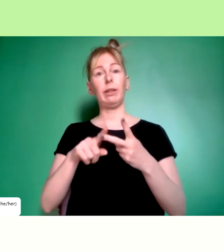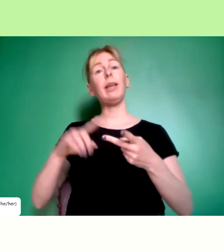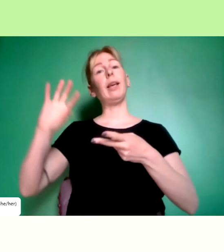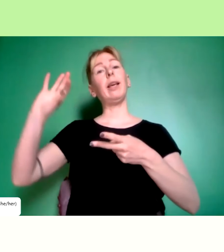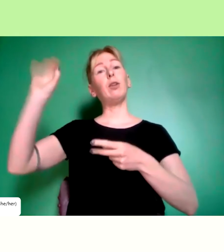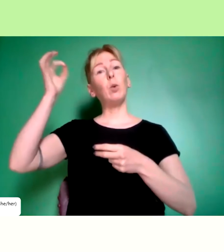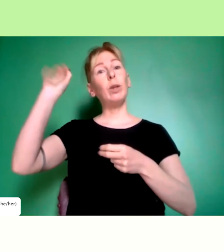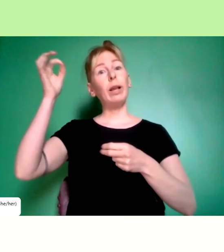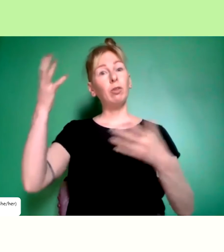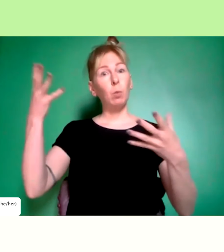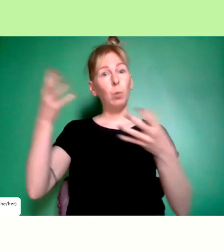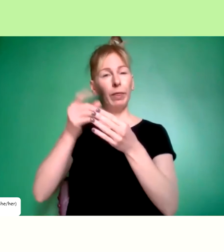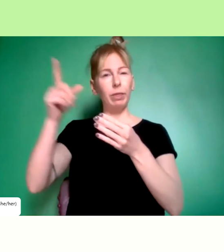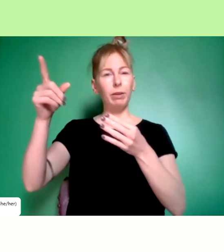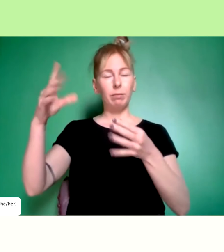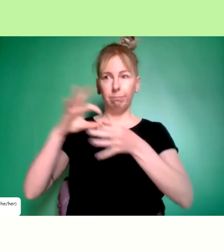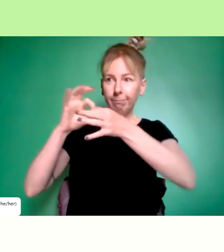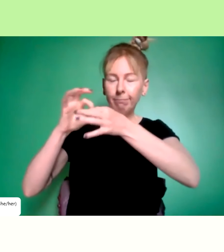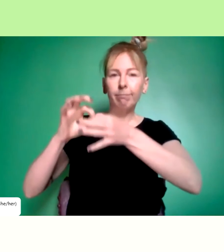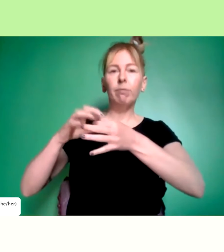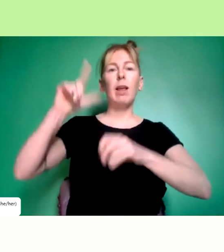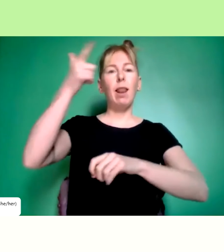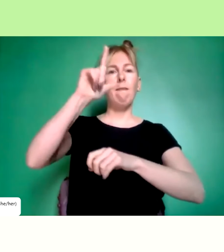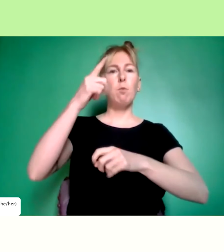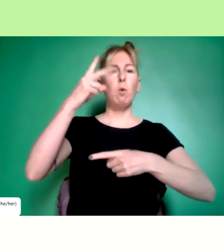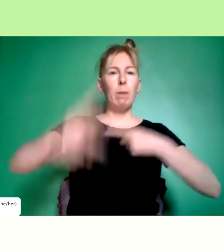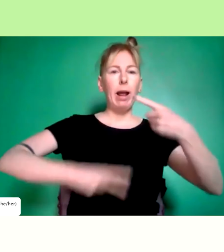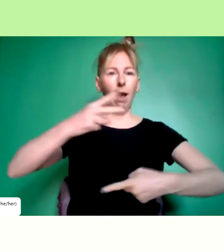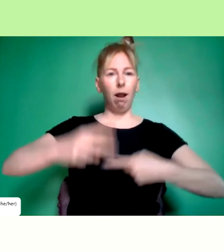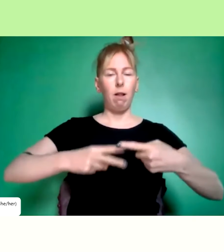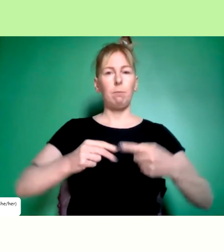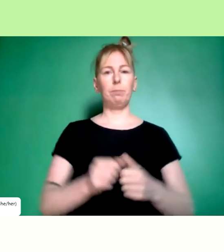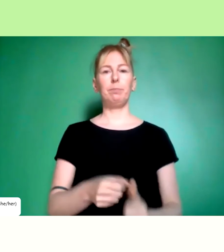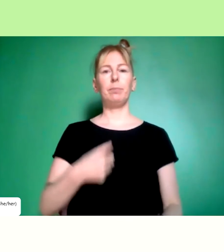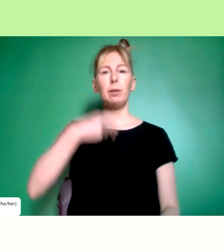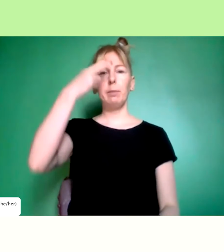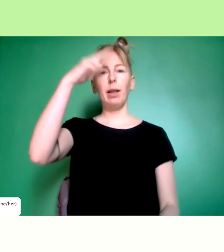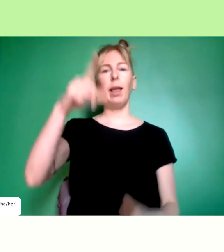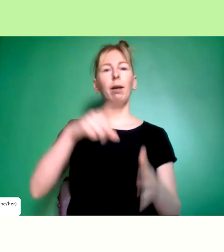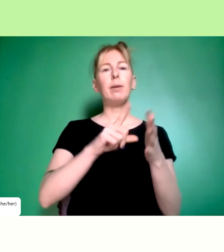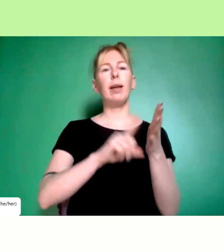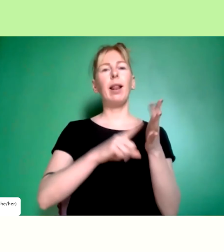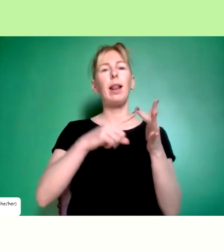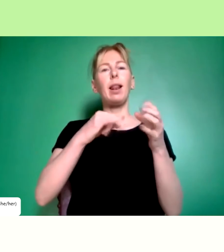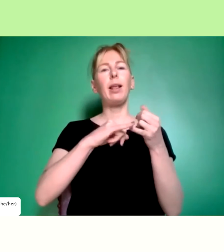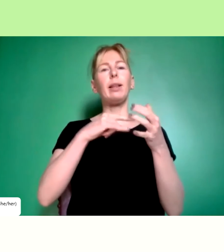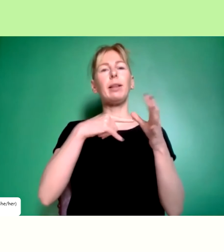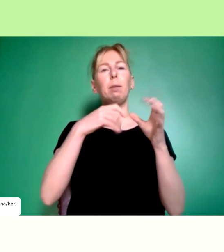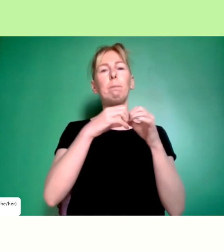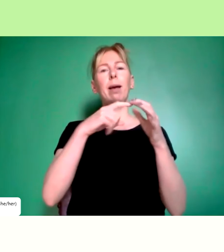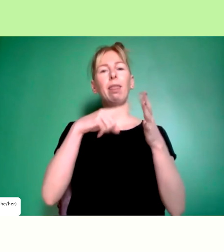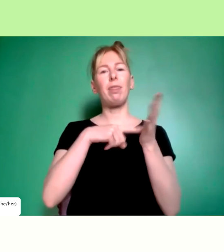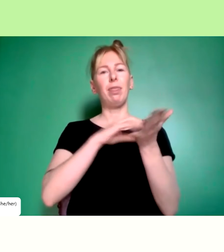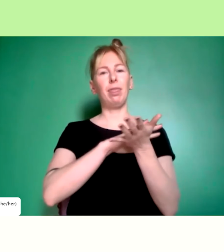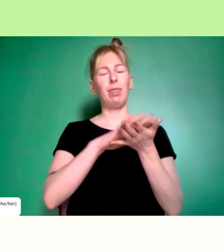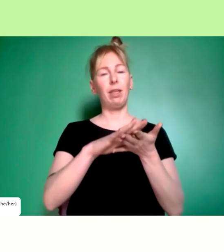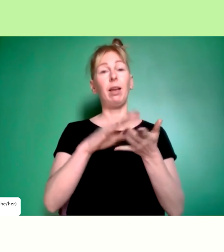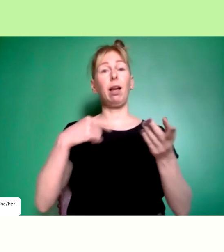My name is Elisabeth Del Prete, I am Senior Curator at UP Projects, and I am a white woman